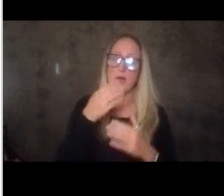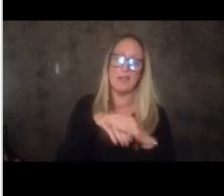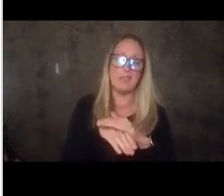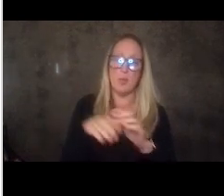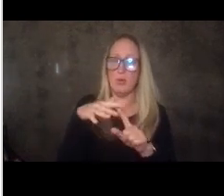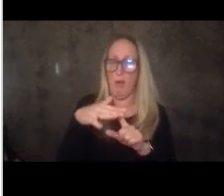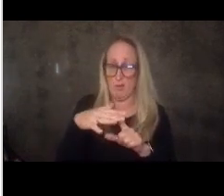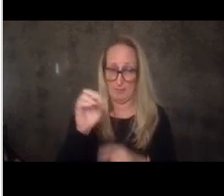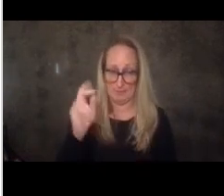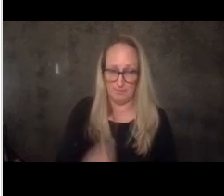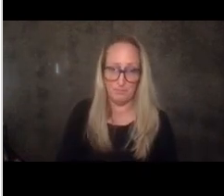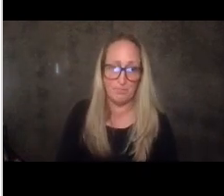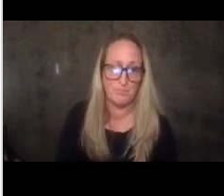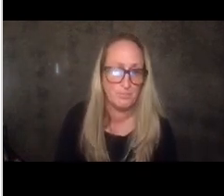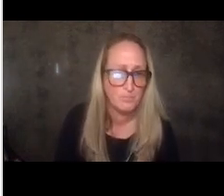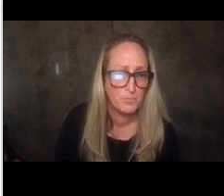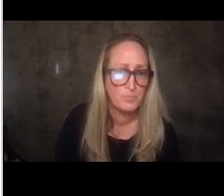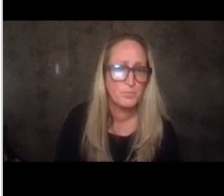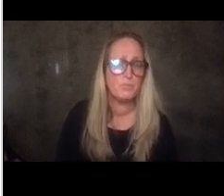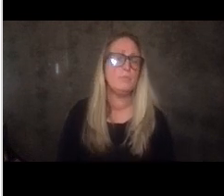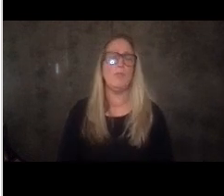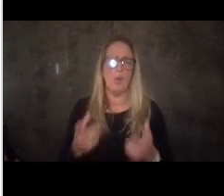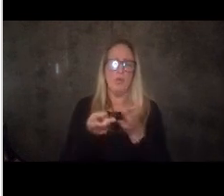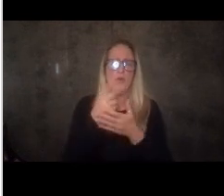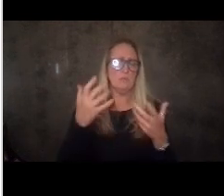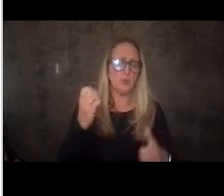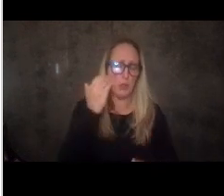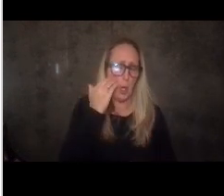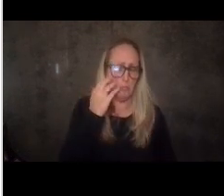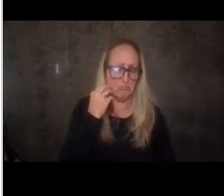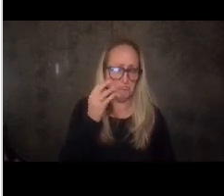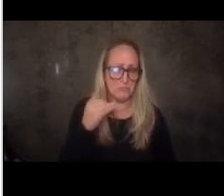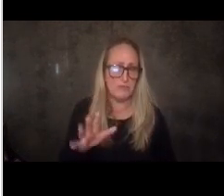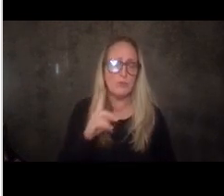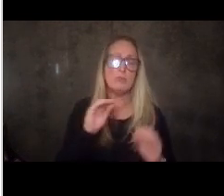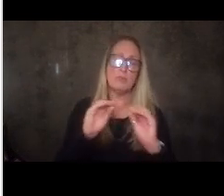let's go ahead and review the things we probably should already know at this point. Obviously we want to keep out